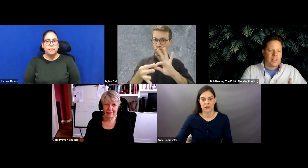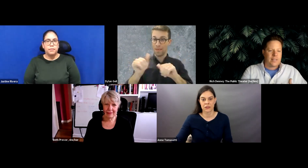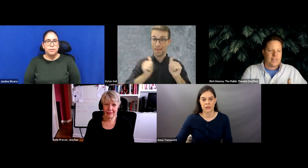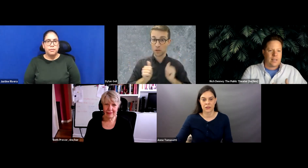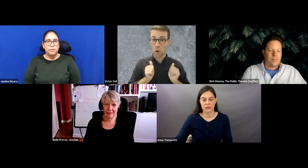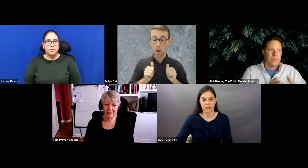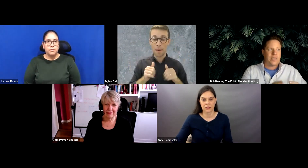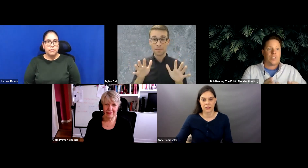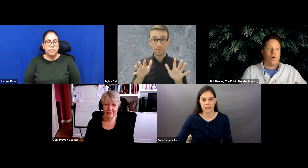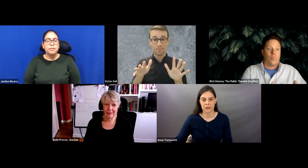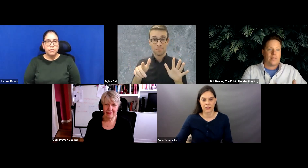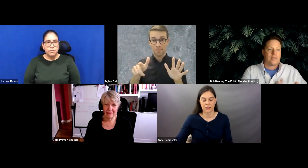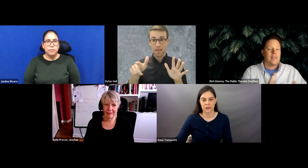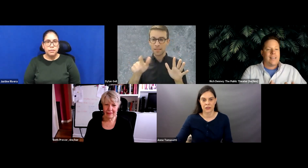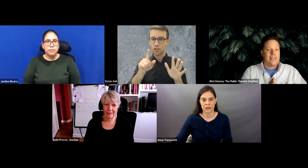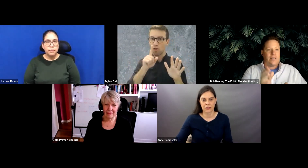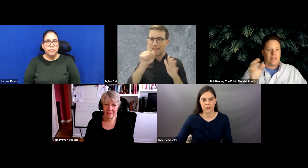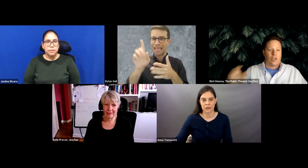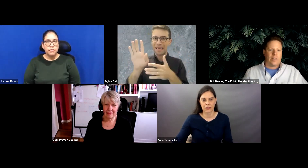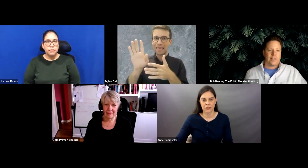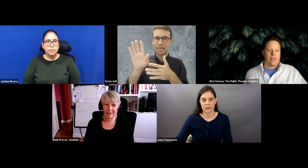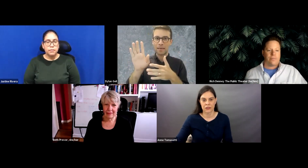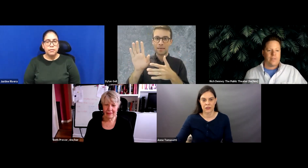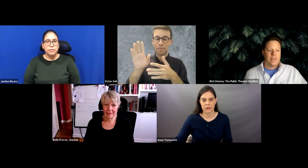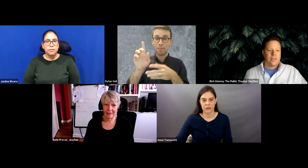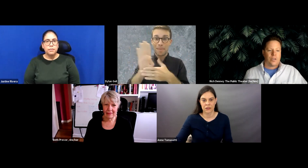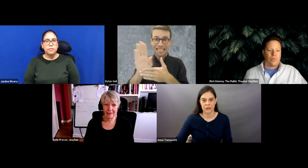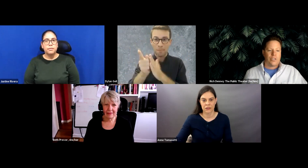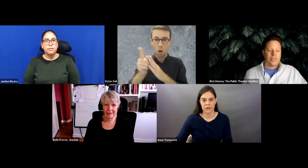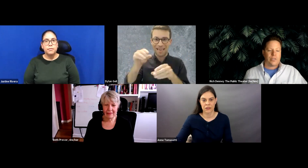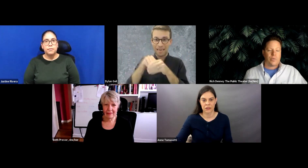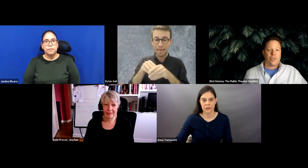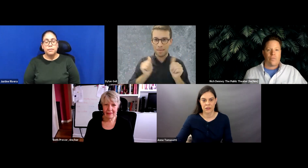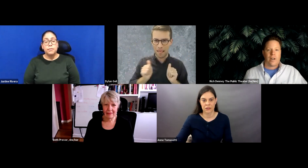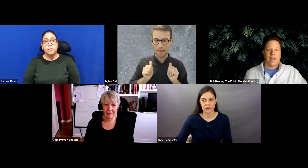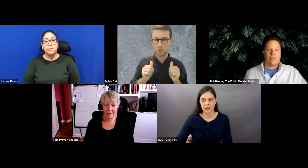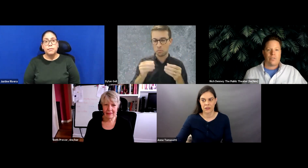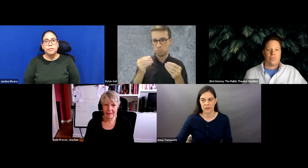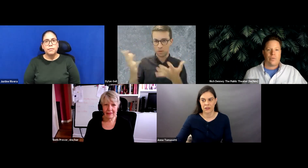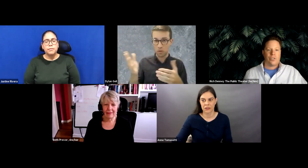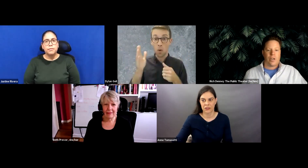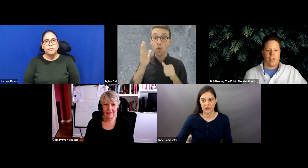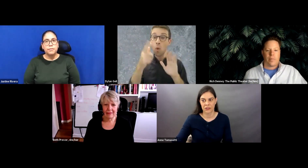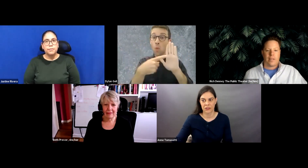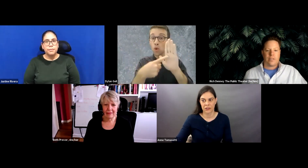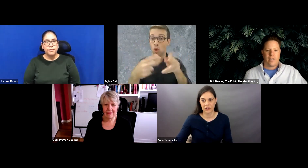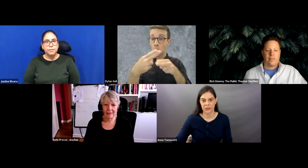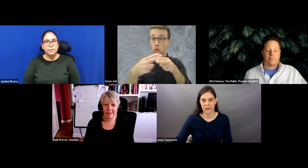pieces, busiest moments in the video itself. So just switching over now to sharing my screen.